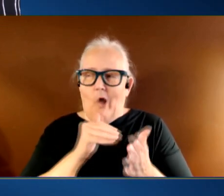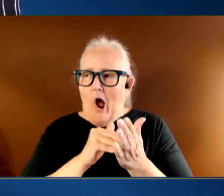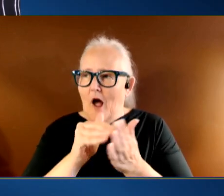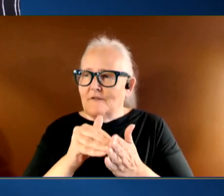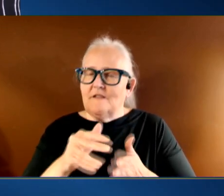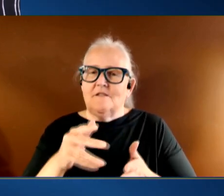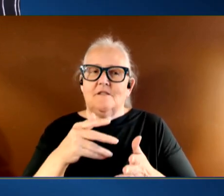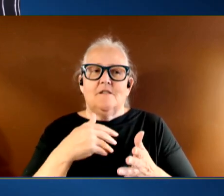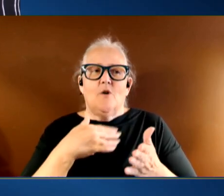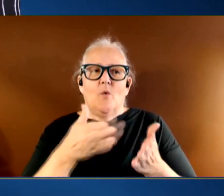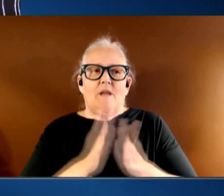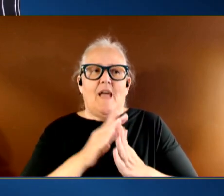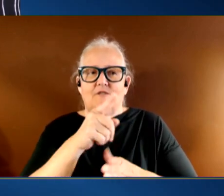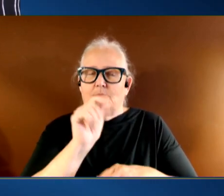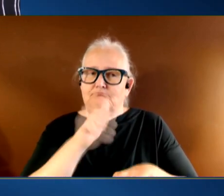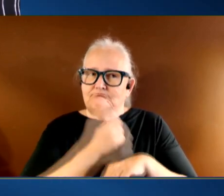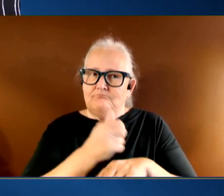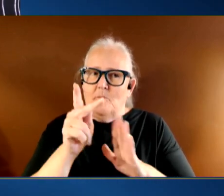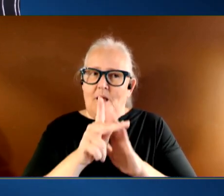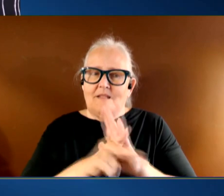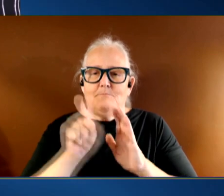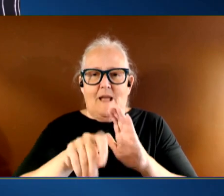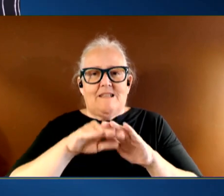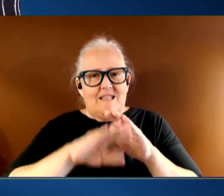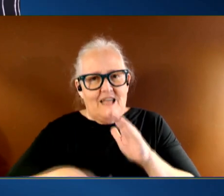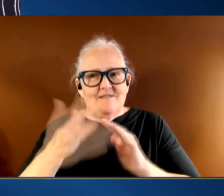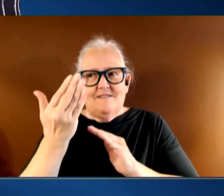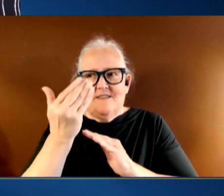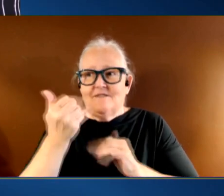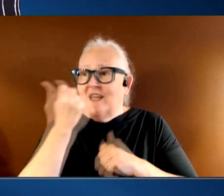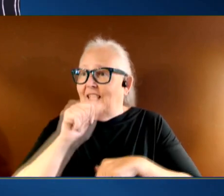minutes or less when you come in any sickle cell warrior, because we know that can cause